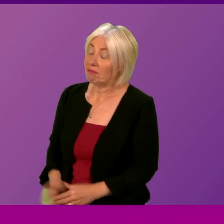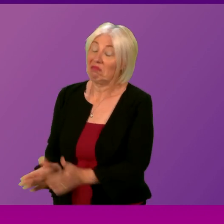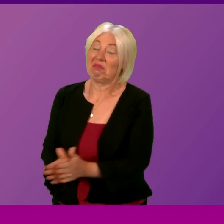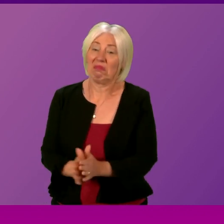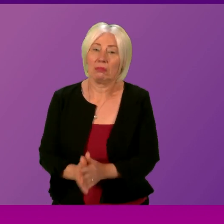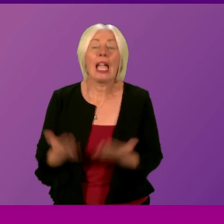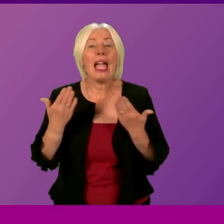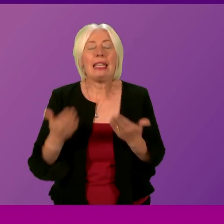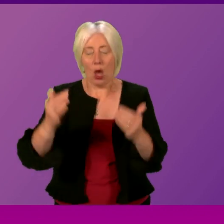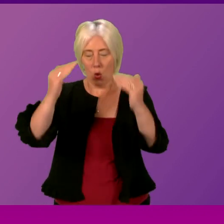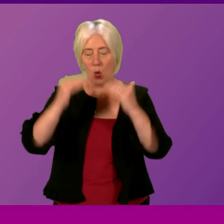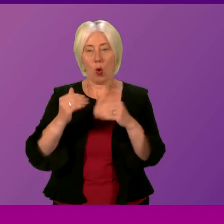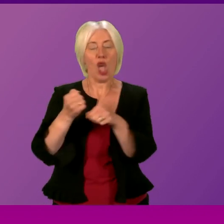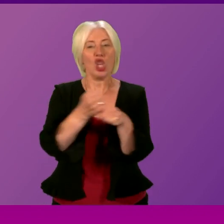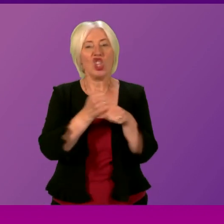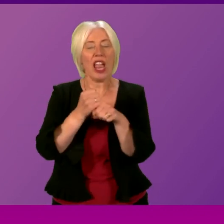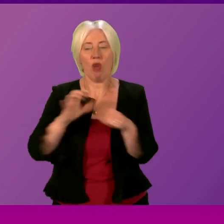We move to general and constituency supplementaries.